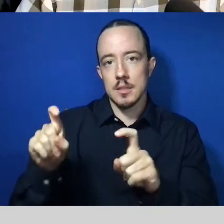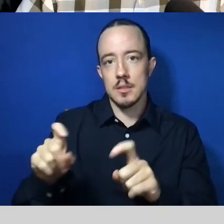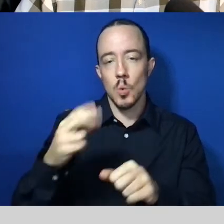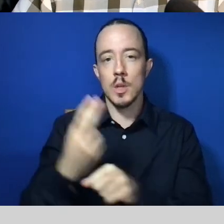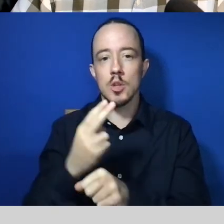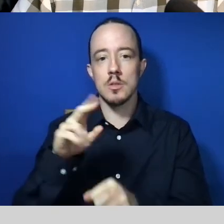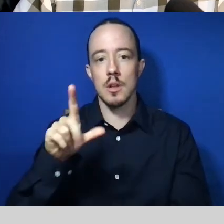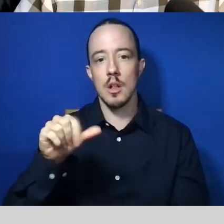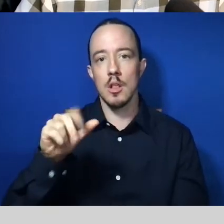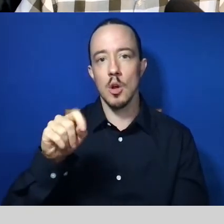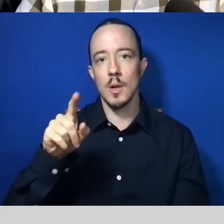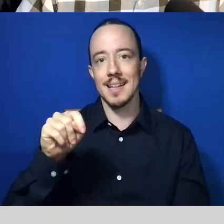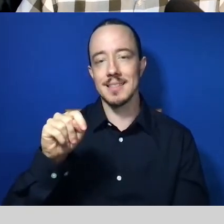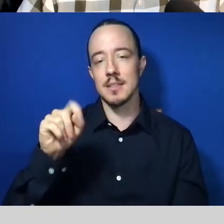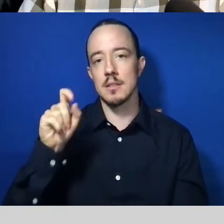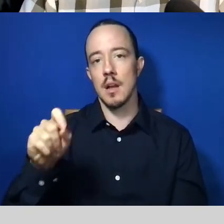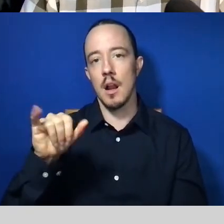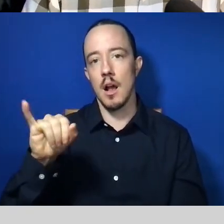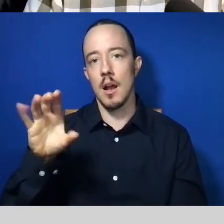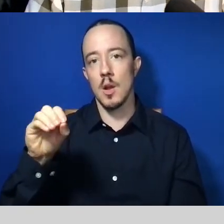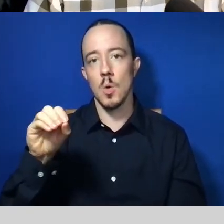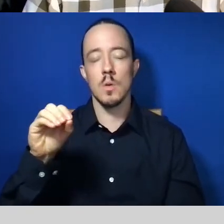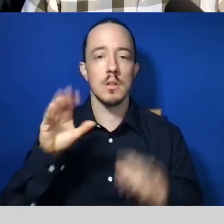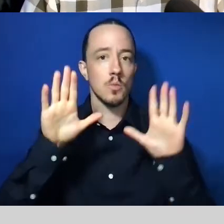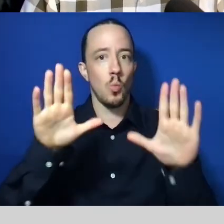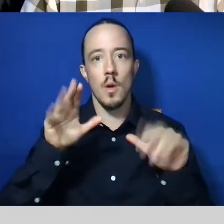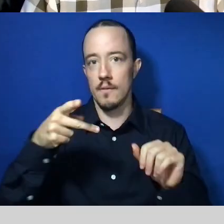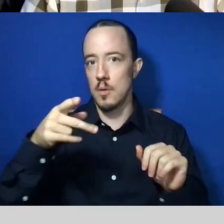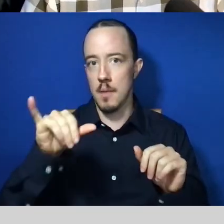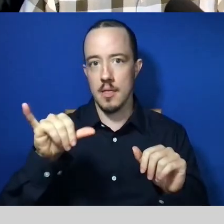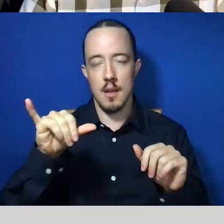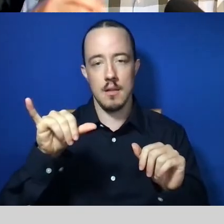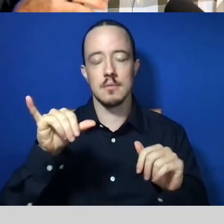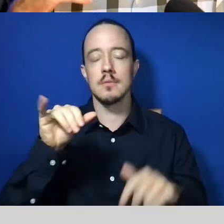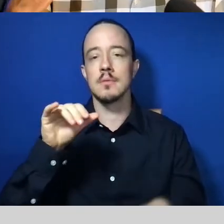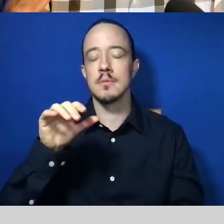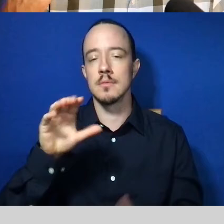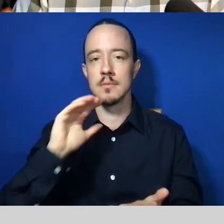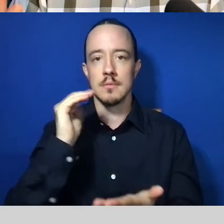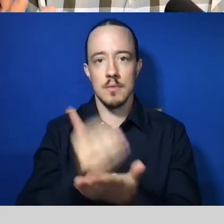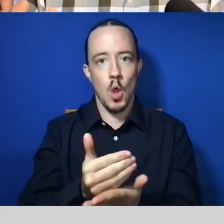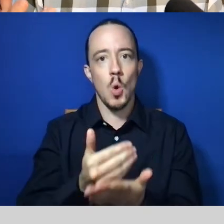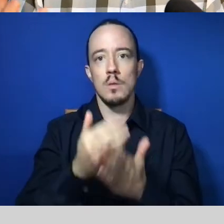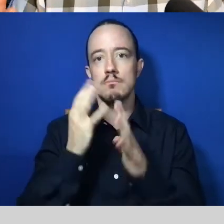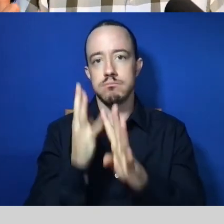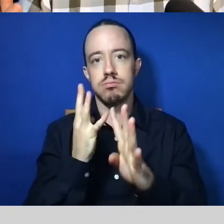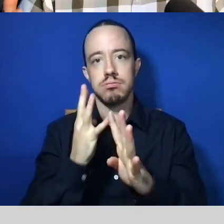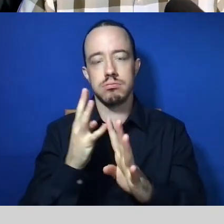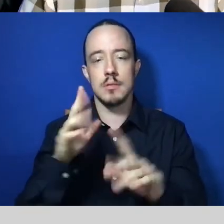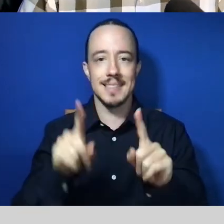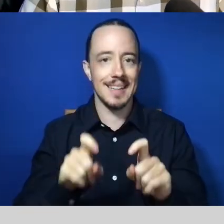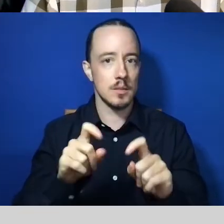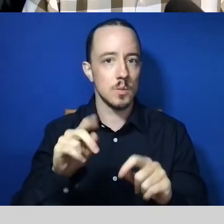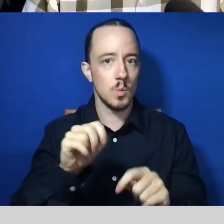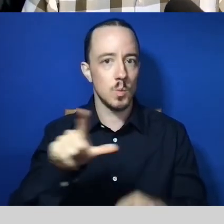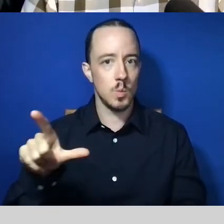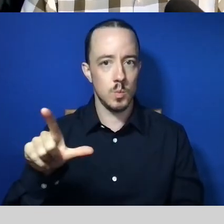It's a great Python load testing tool. We were actually able to write custom load tests for our WebSockets components of the application